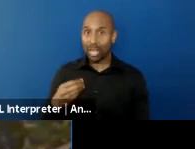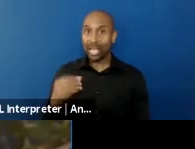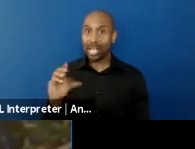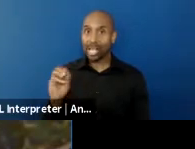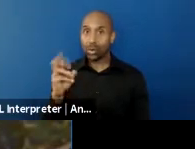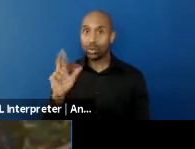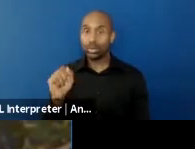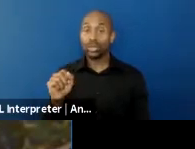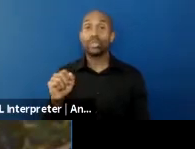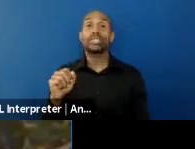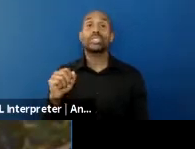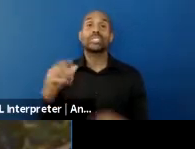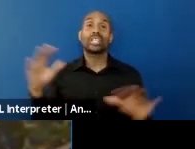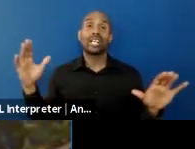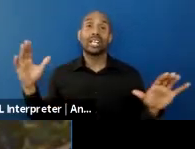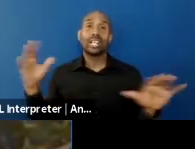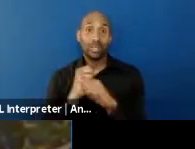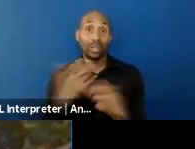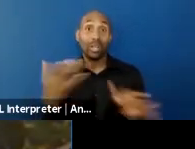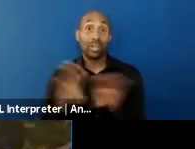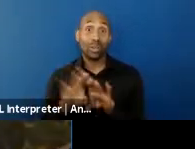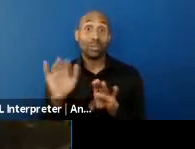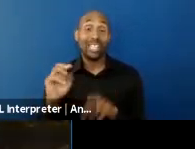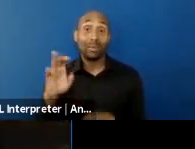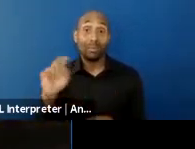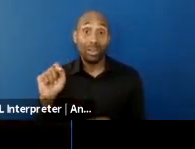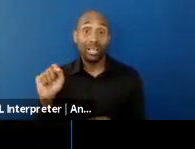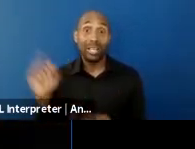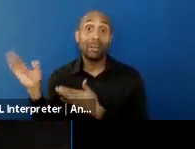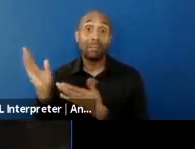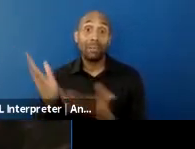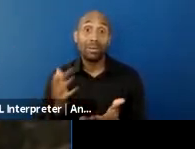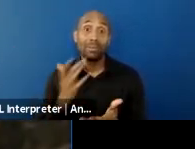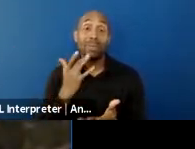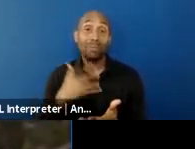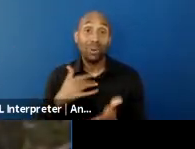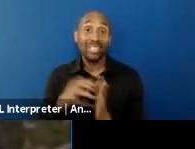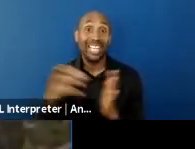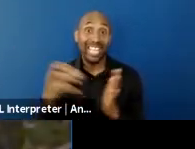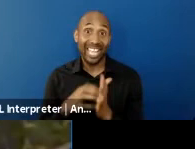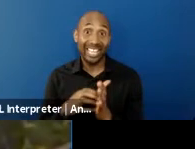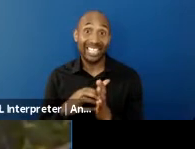brought him a birthday cake.